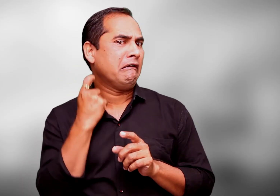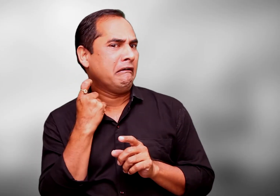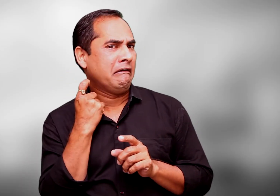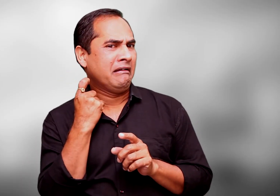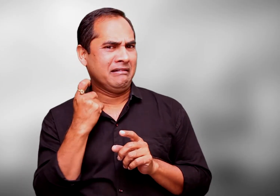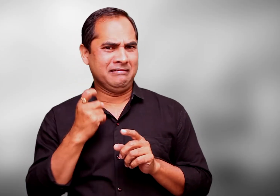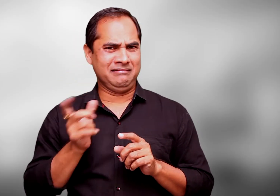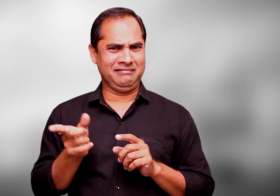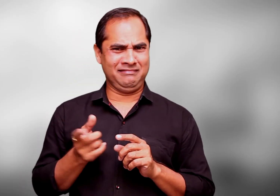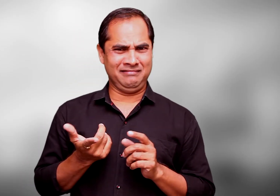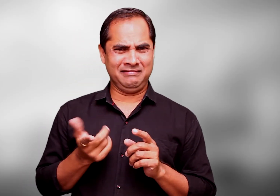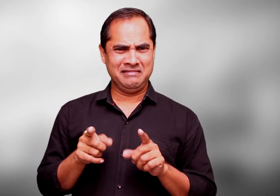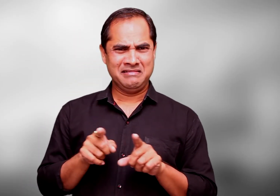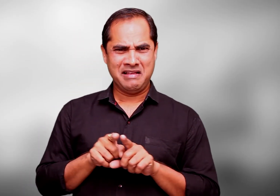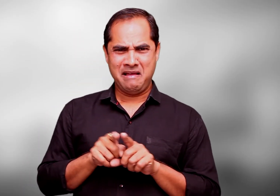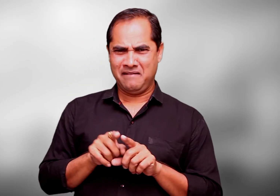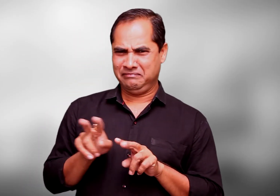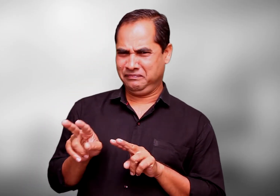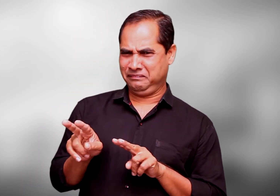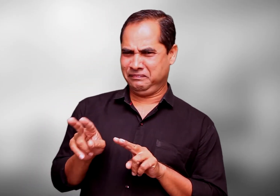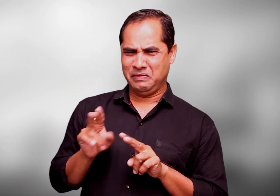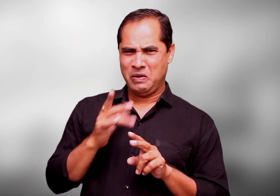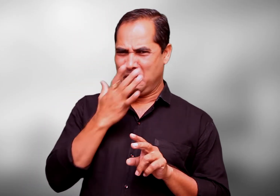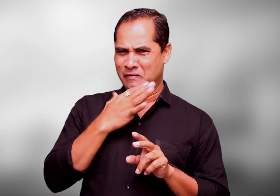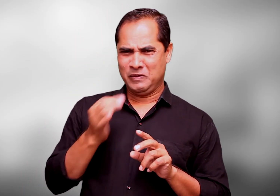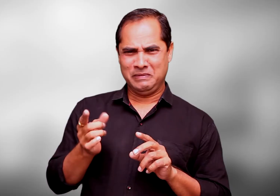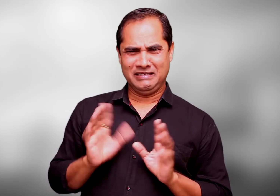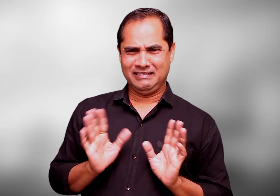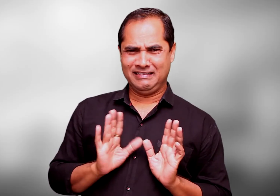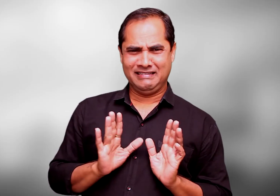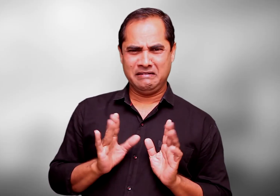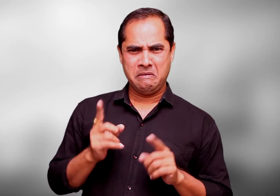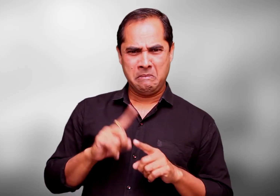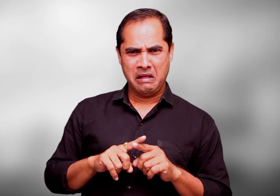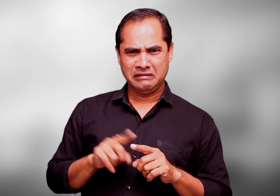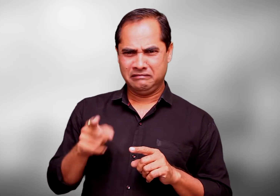ugly earrings in them. She could smell the beetle nut,